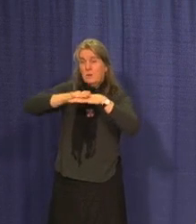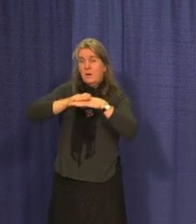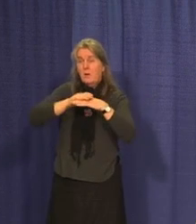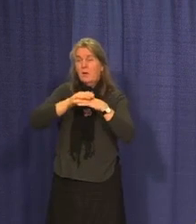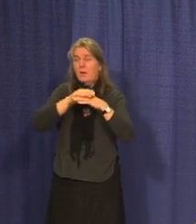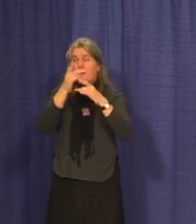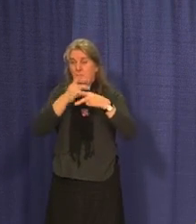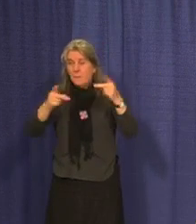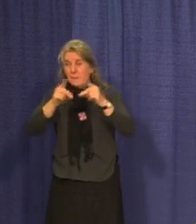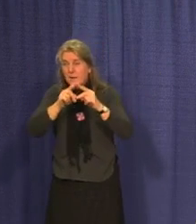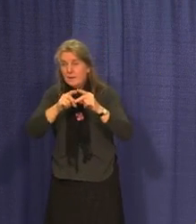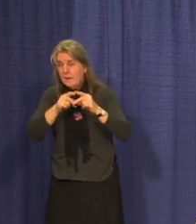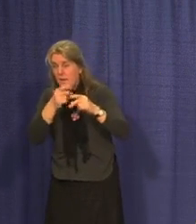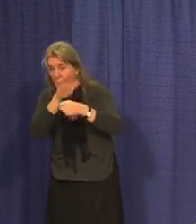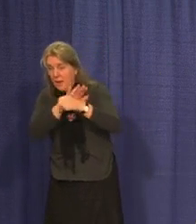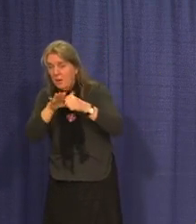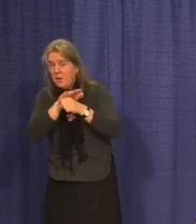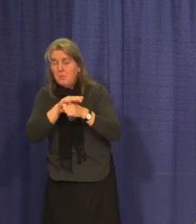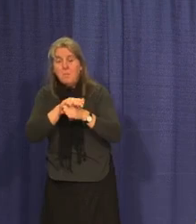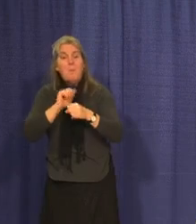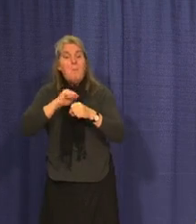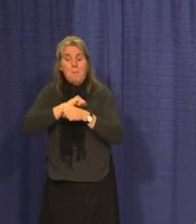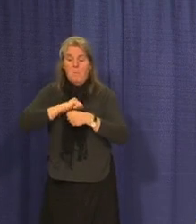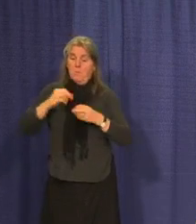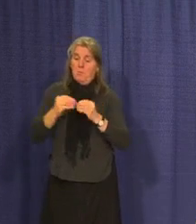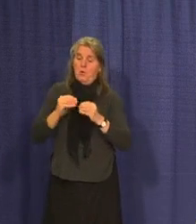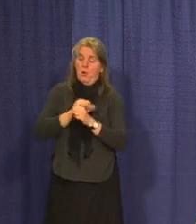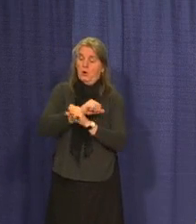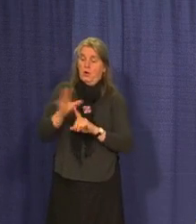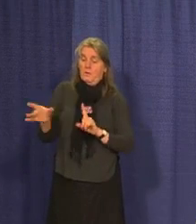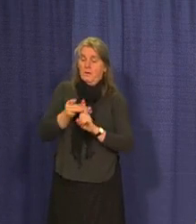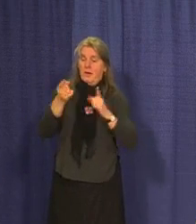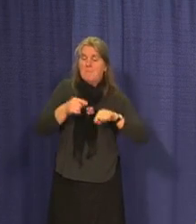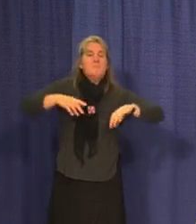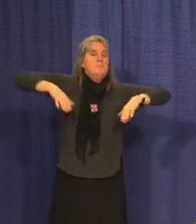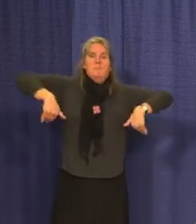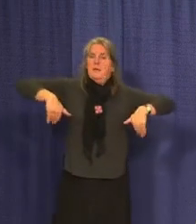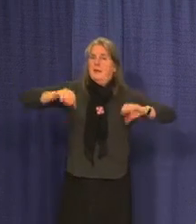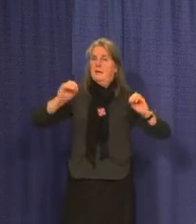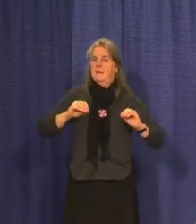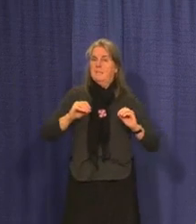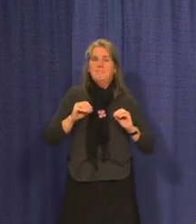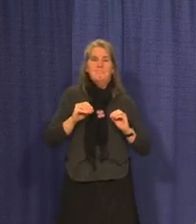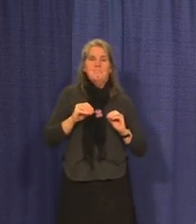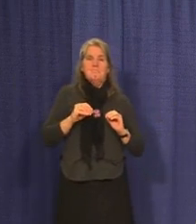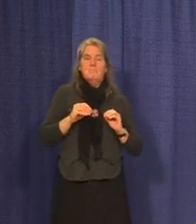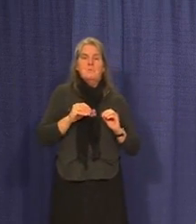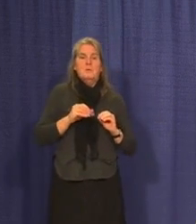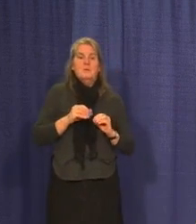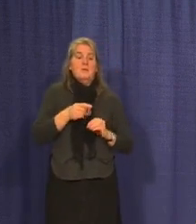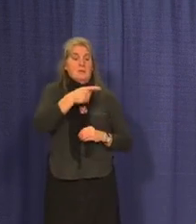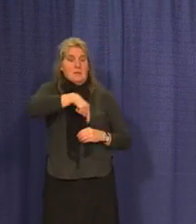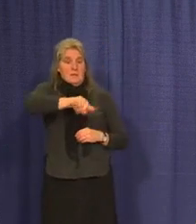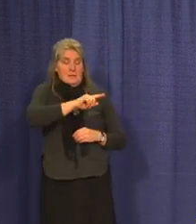notifications to date has resulted in further positive cases. Any of the contacts that we have